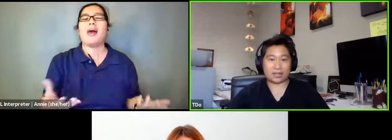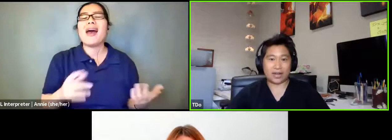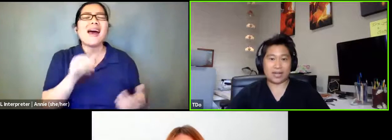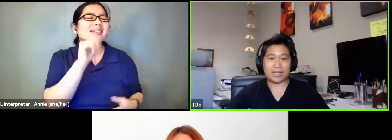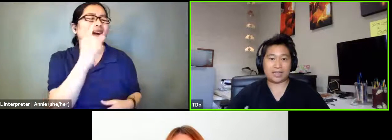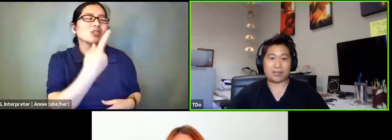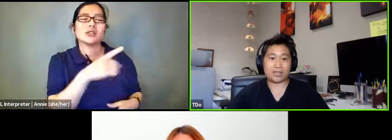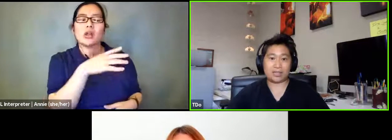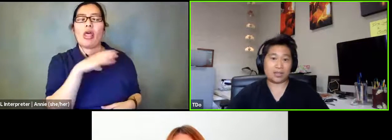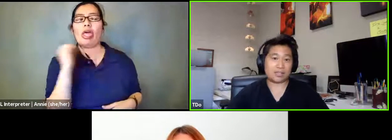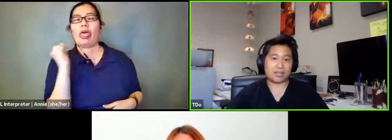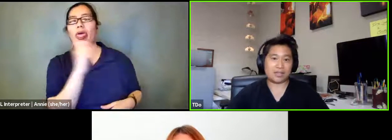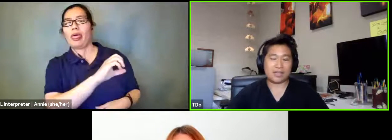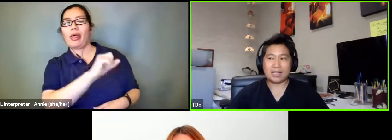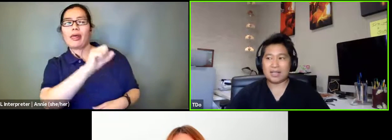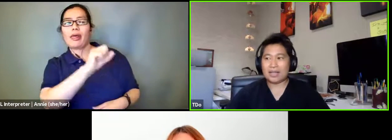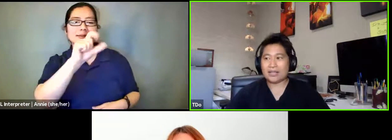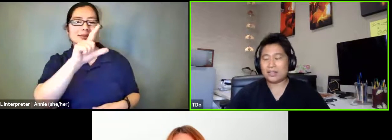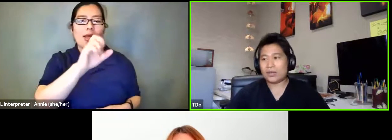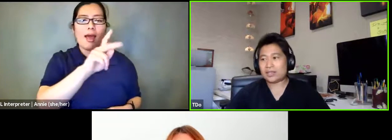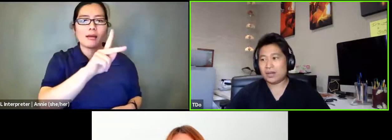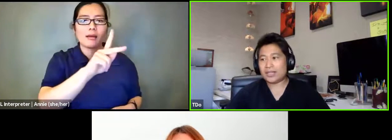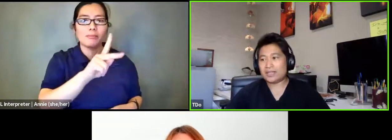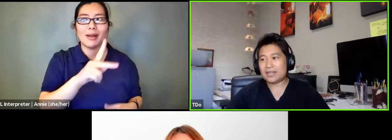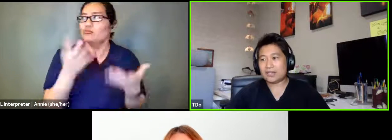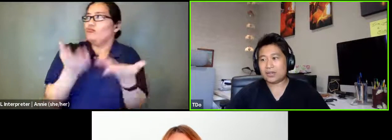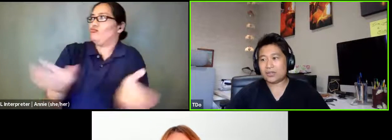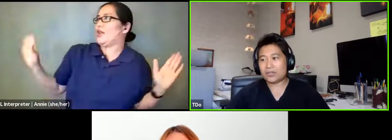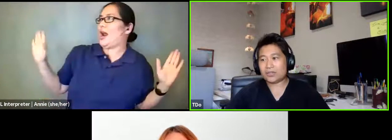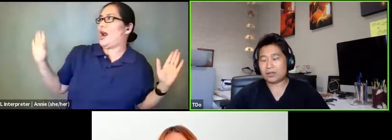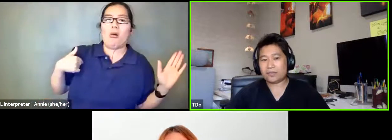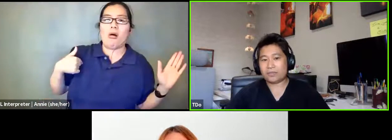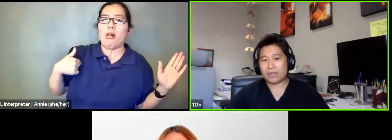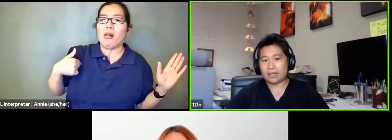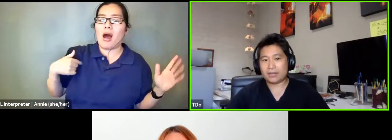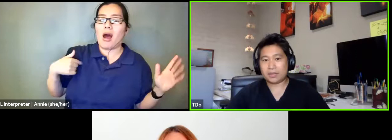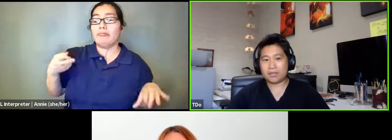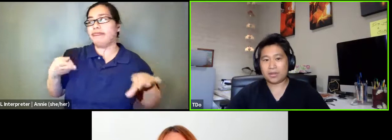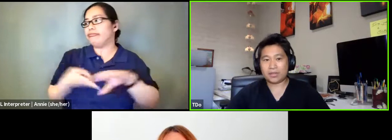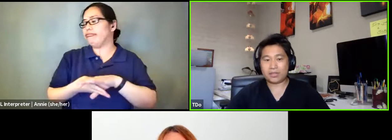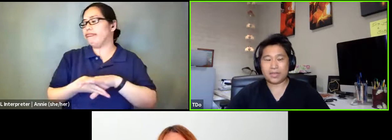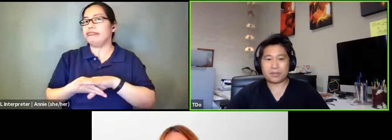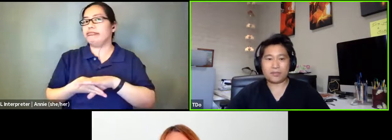or 8:00 because I was exhausted. It is an internal struggle between me in terms of emotional labor